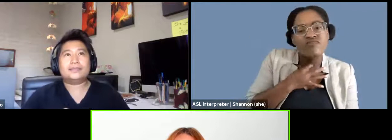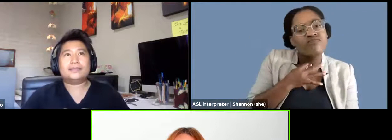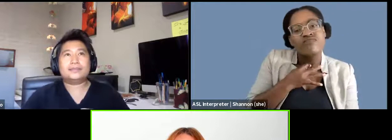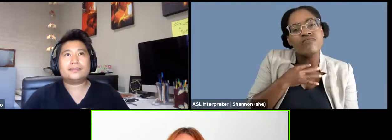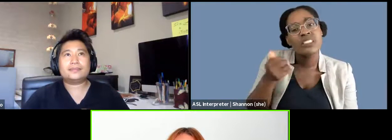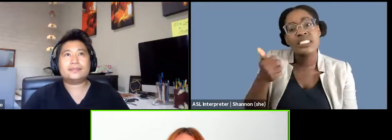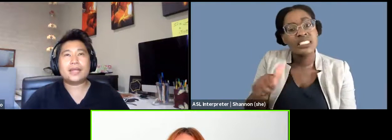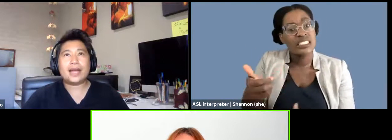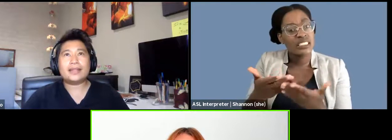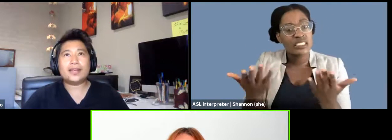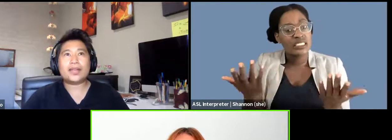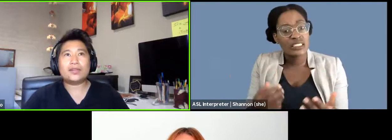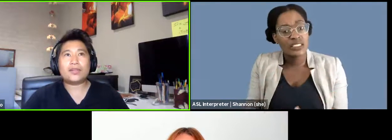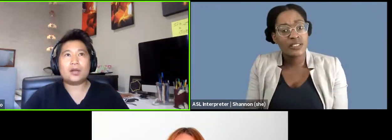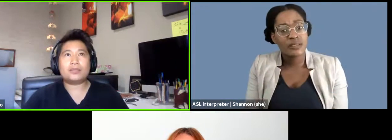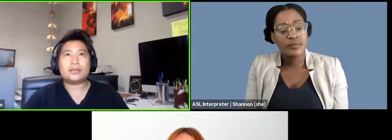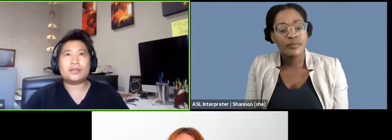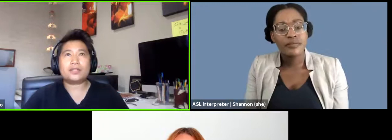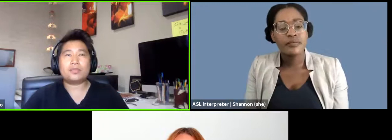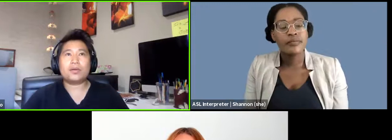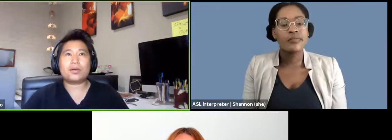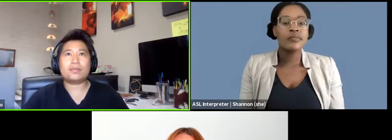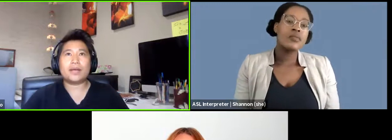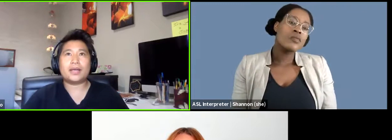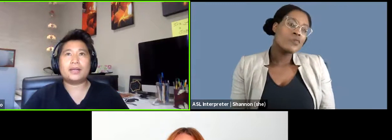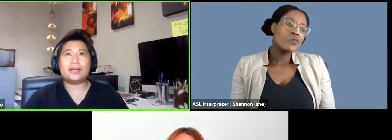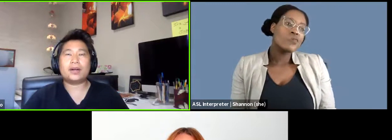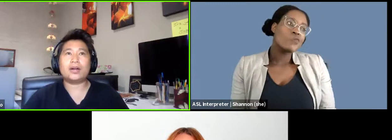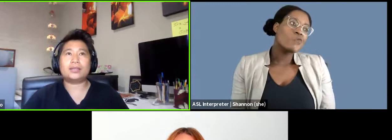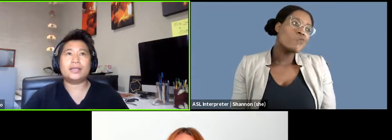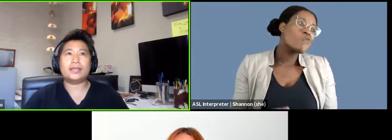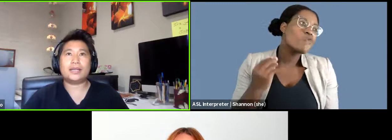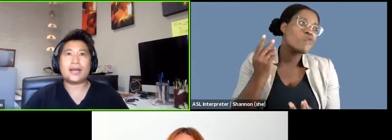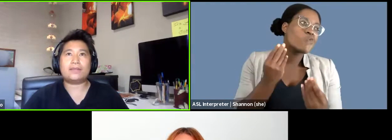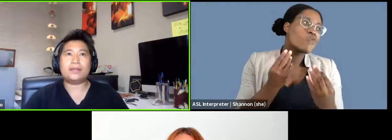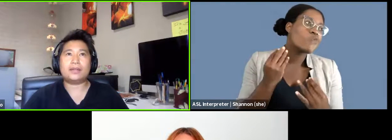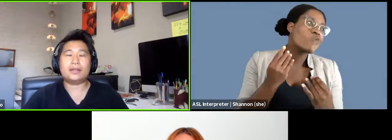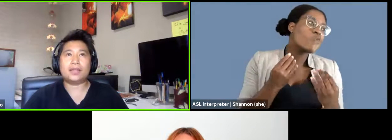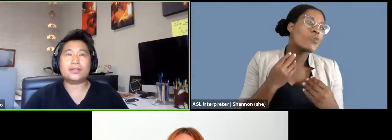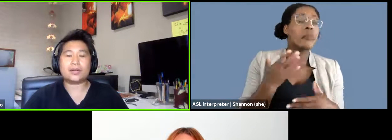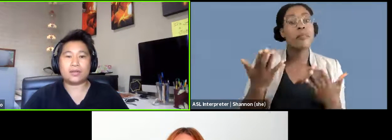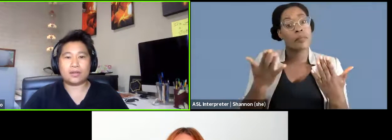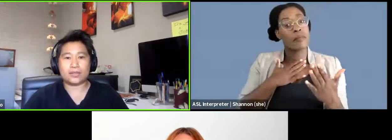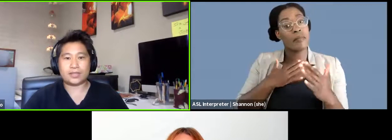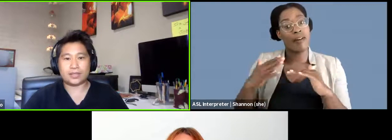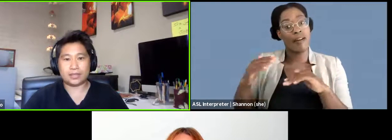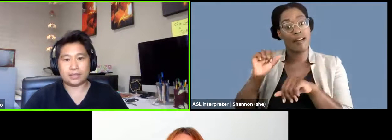TDo: I think I could have helped support my colleague in having the internal conversation